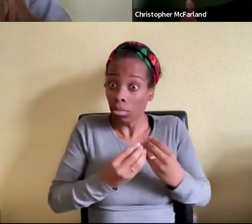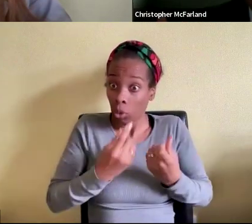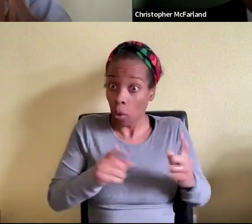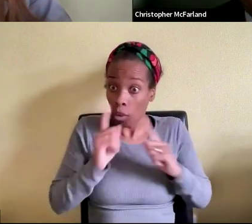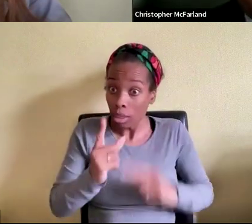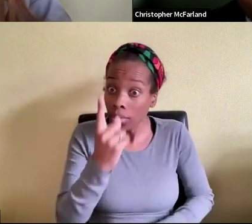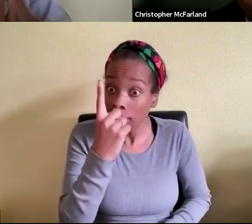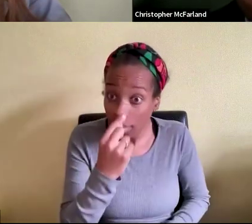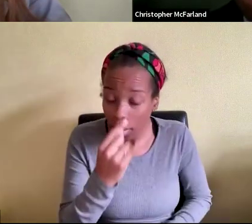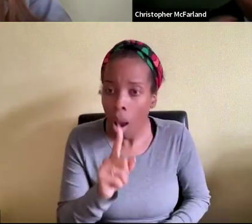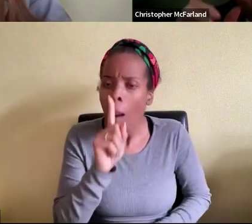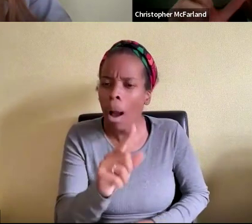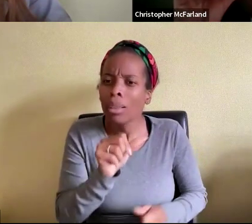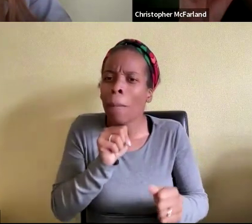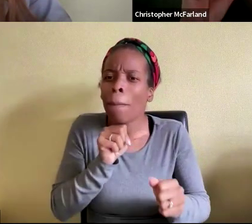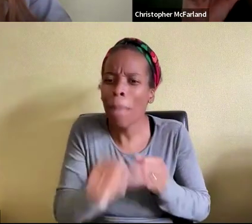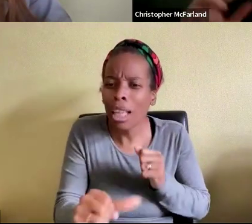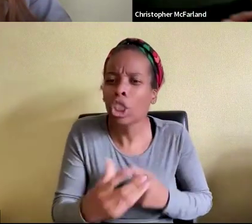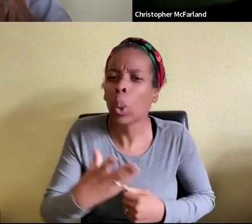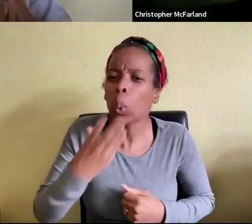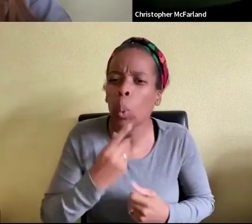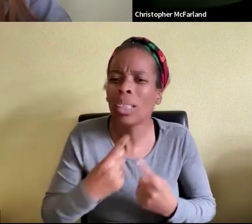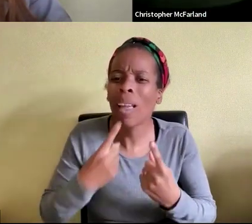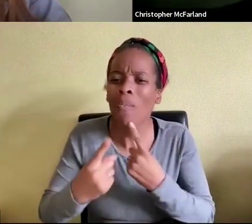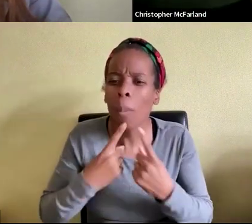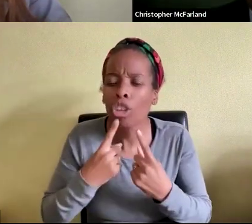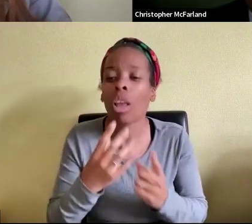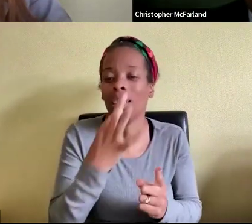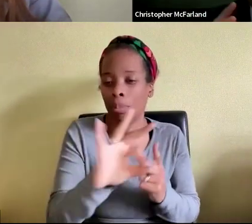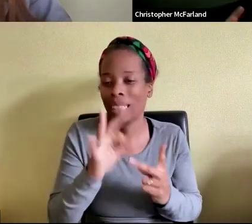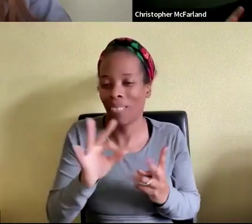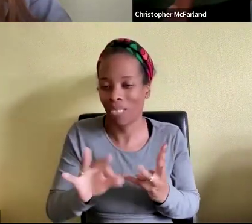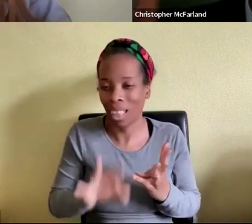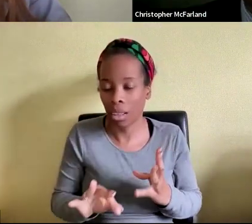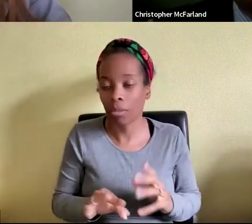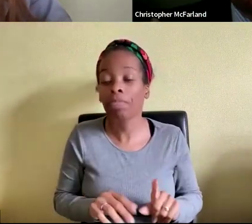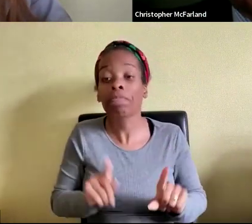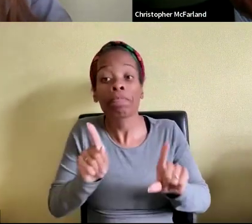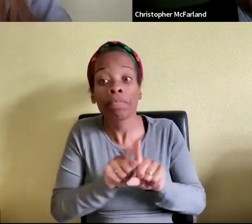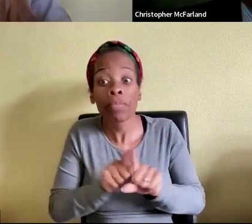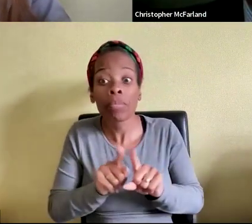practical reasons that can often be very difficult. And secondly, there is an upper limit in terms of the reasonableness of the request.